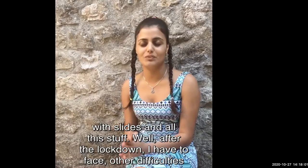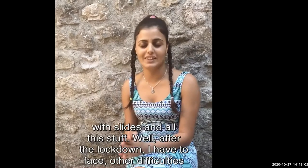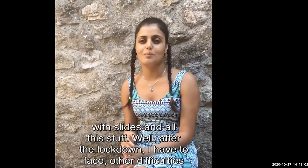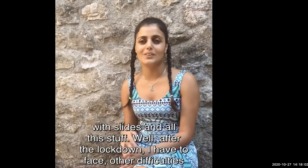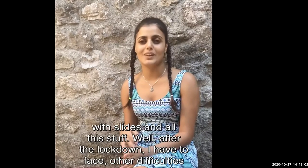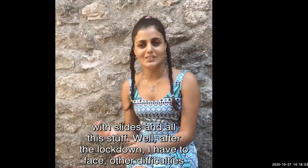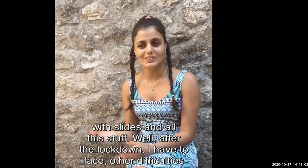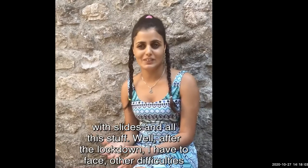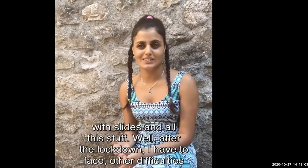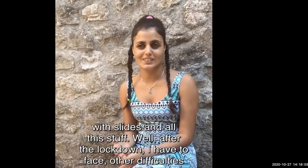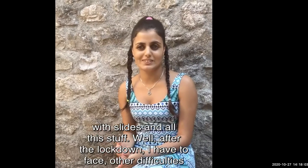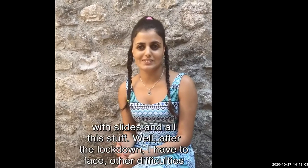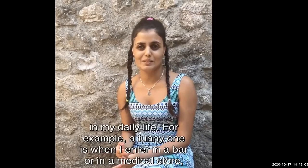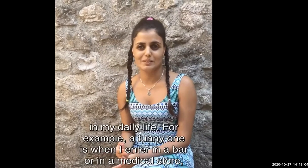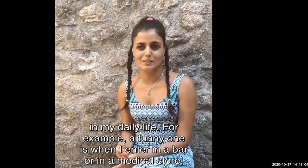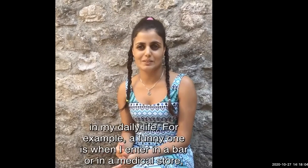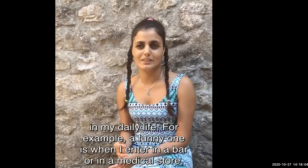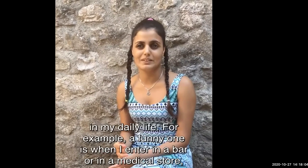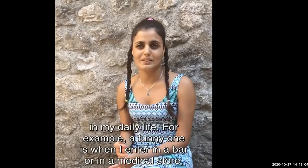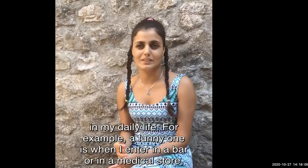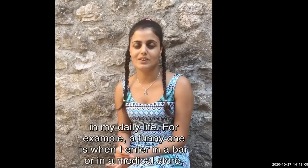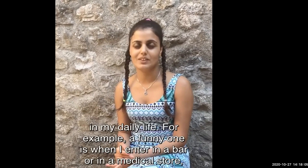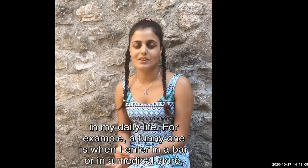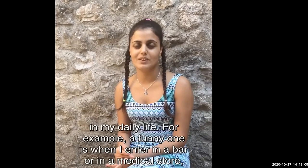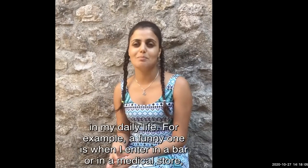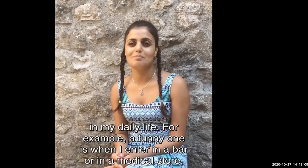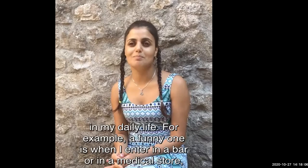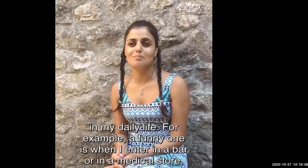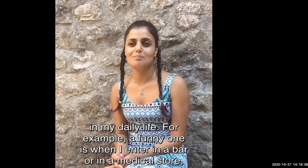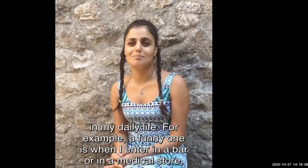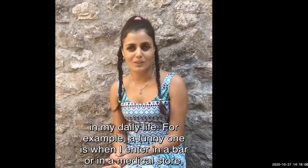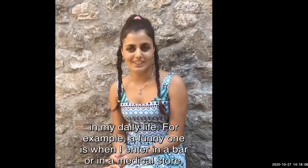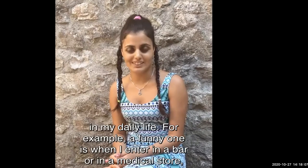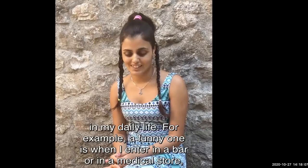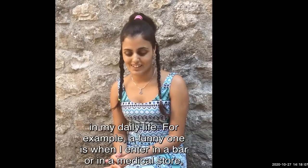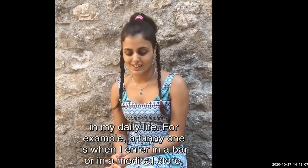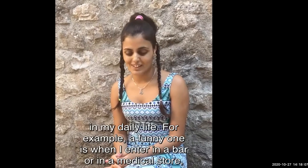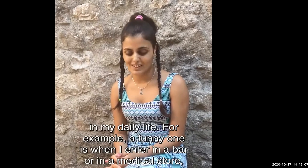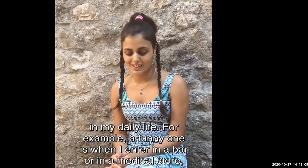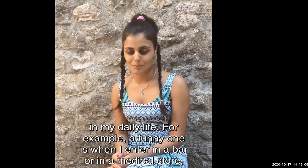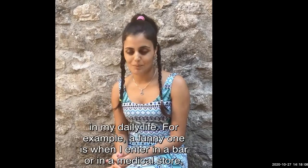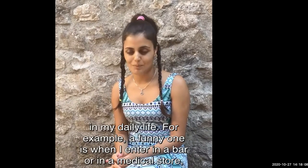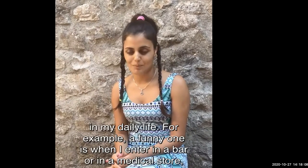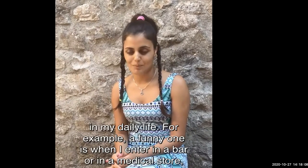other difficulties in my daily life for example um a funny one is when I enter in a bar or in a